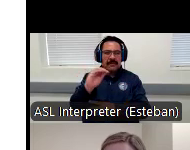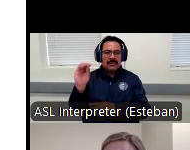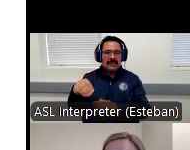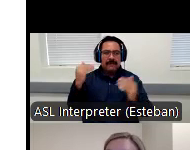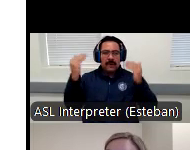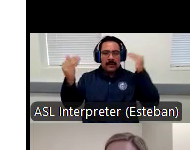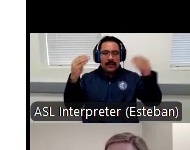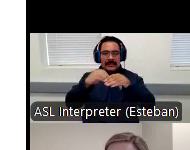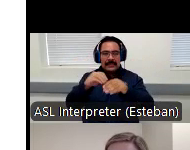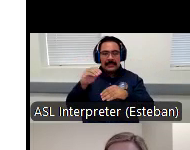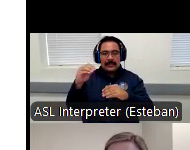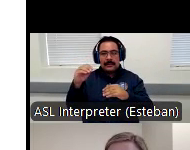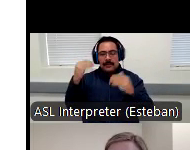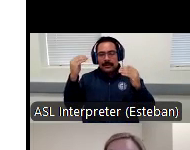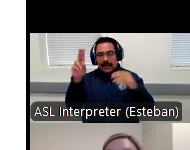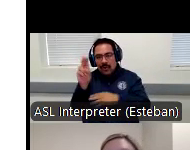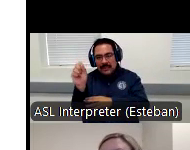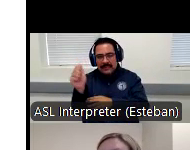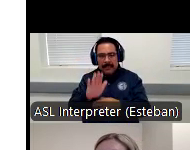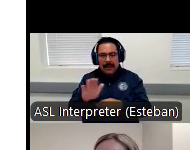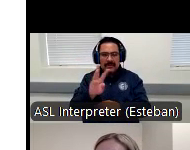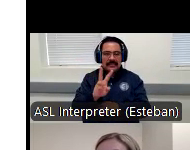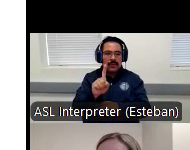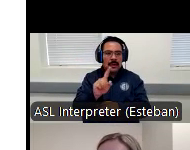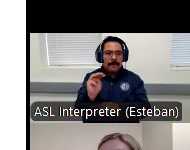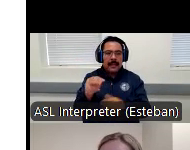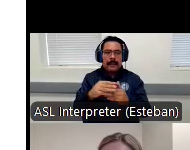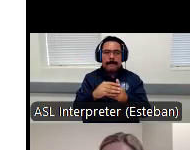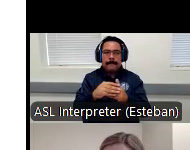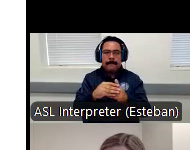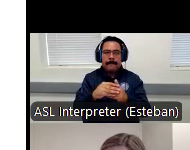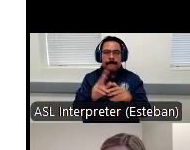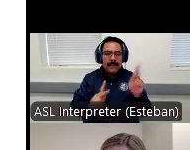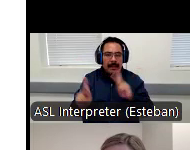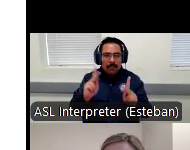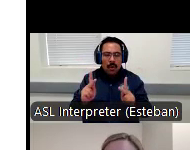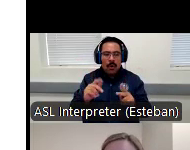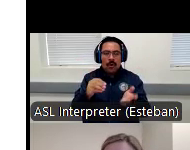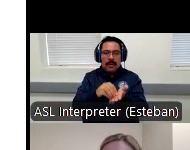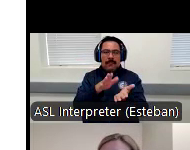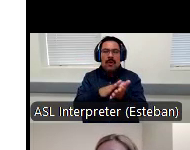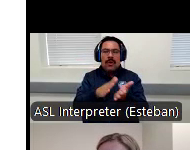which is about 61 million people, report living with at least one disability, so that's about one